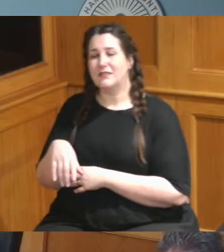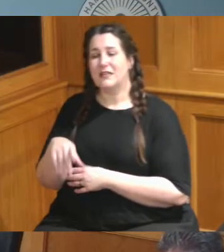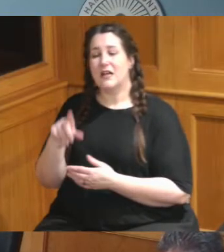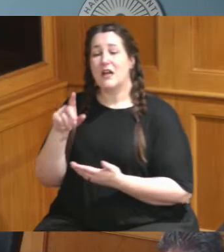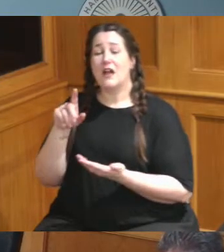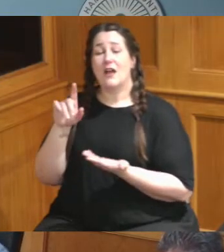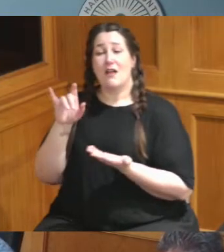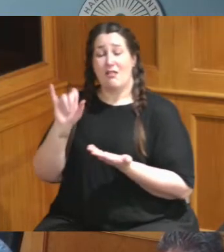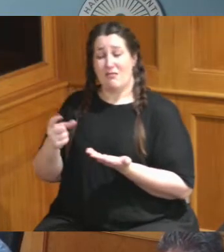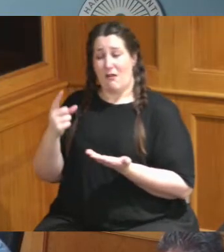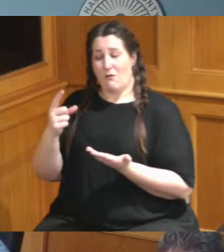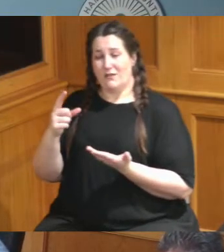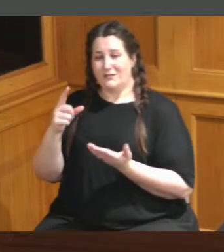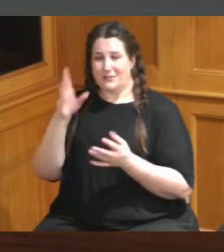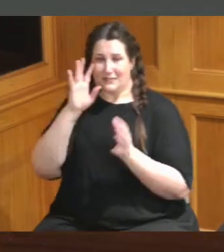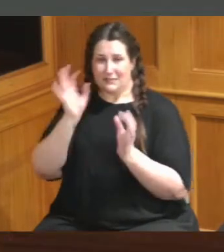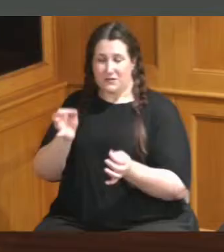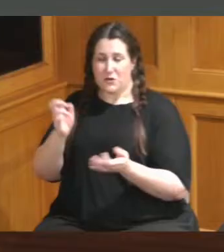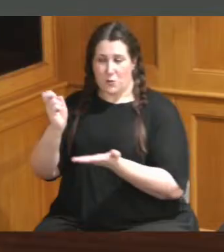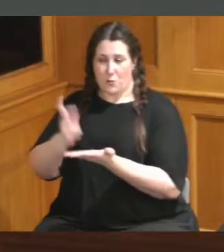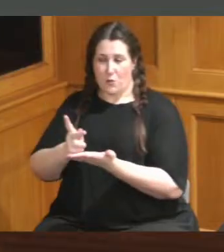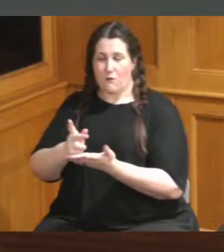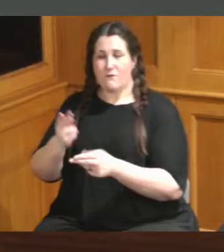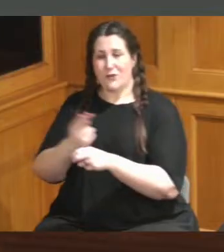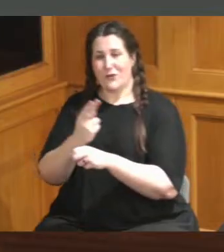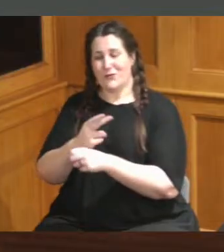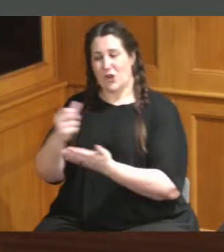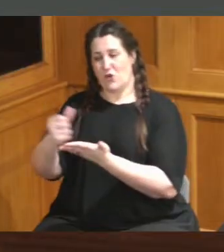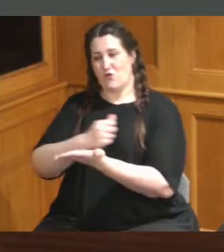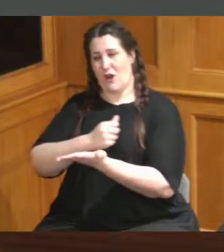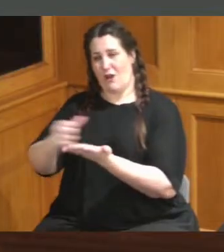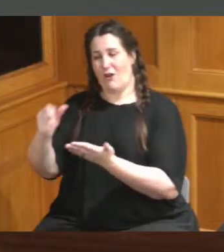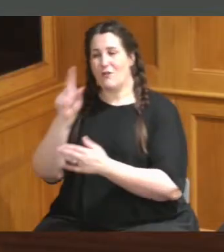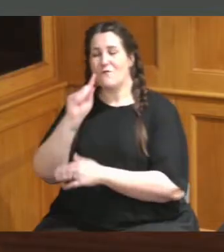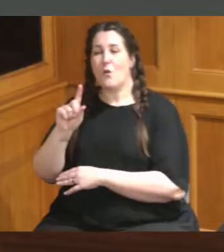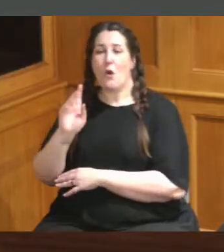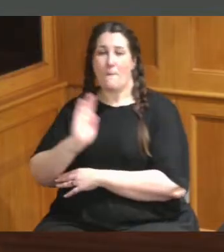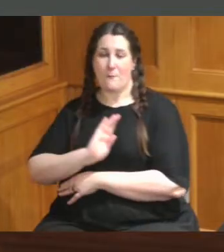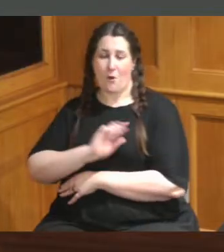number nine is a resolution authorizing the use of credit cards in the Board of Elections at the